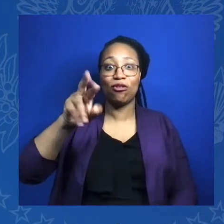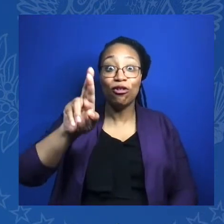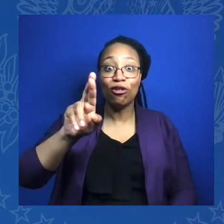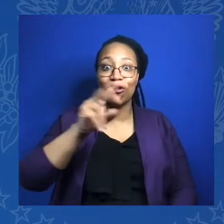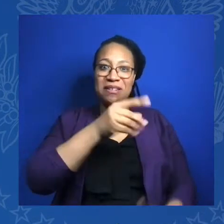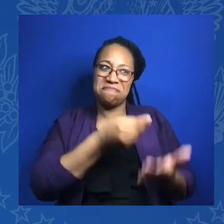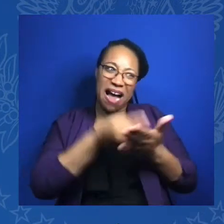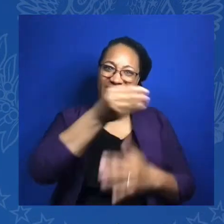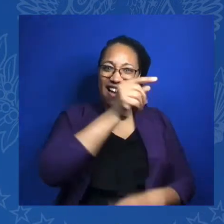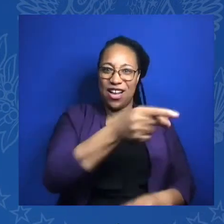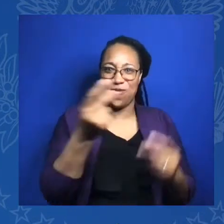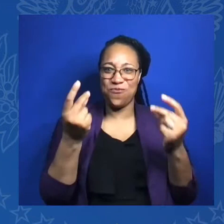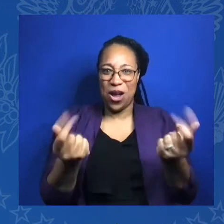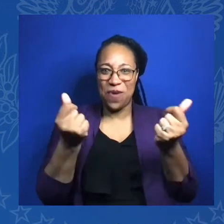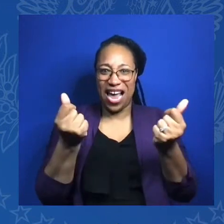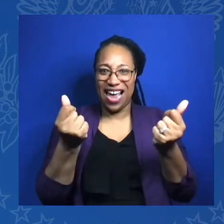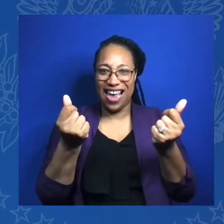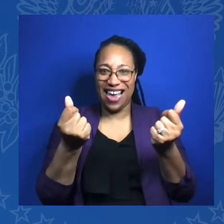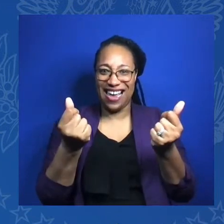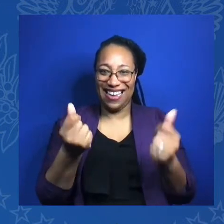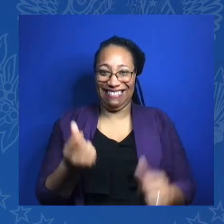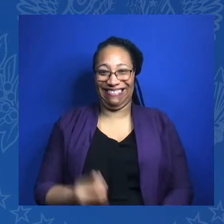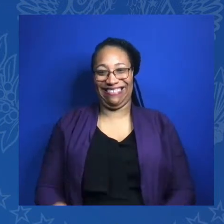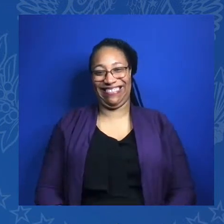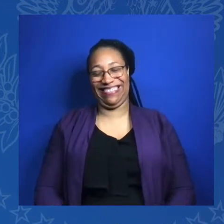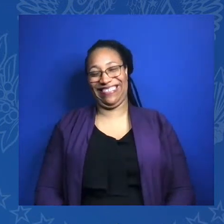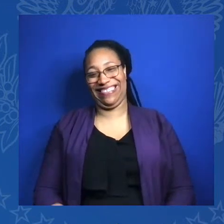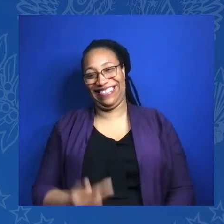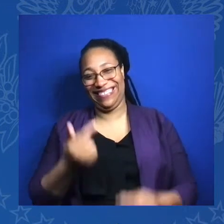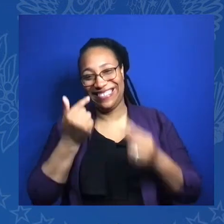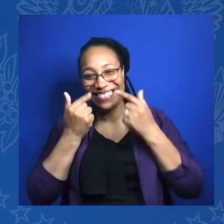And that's more true than you think. Anyway.